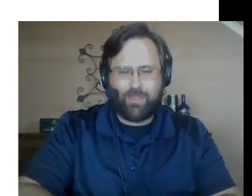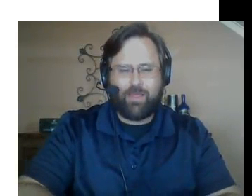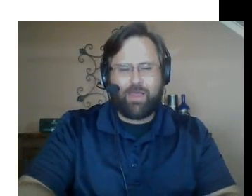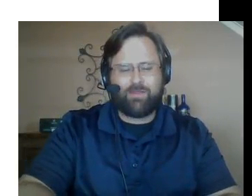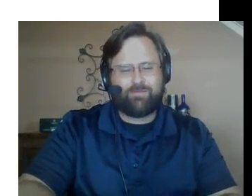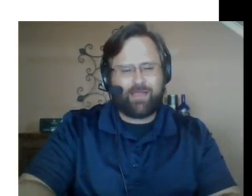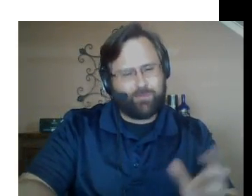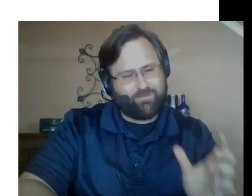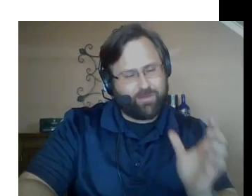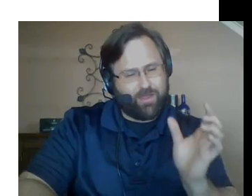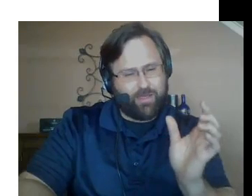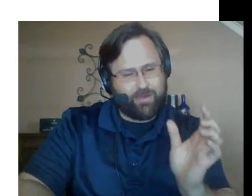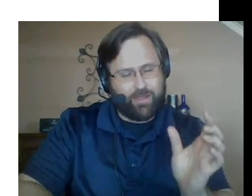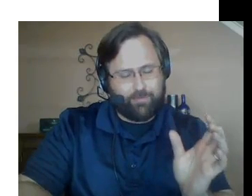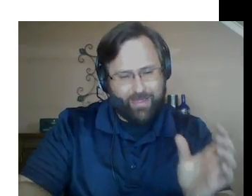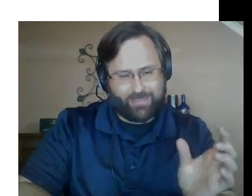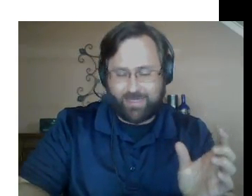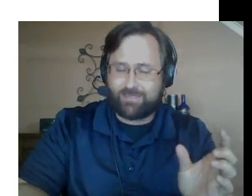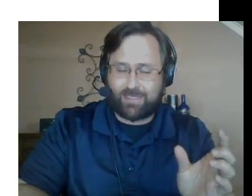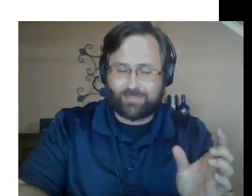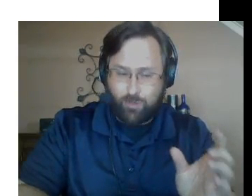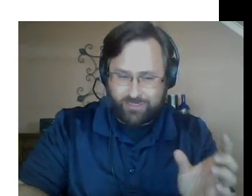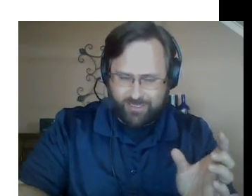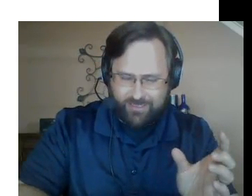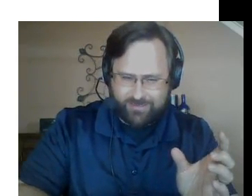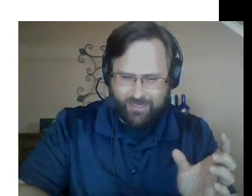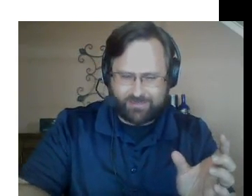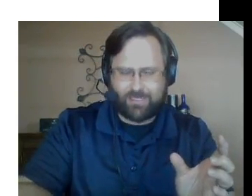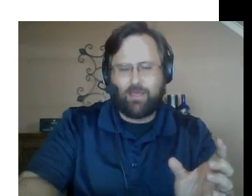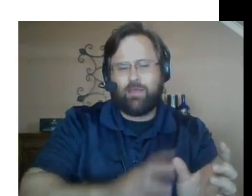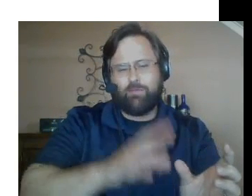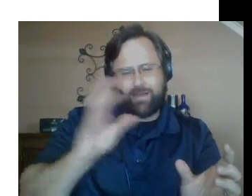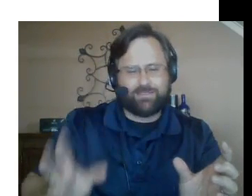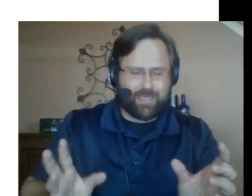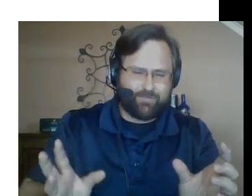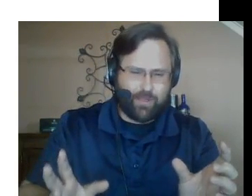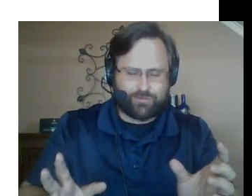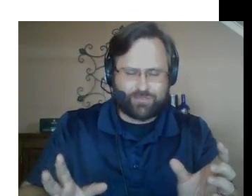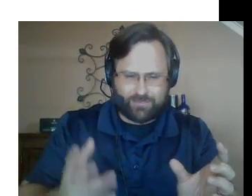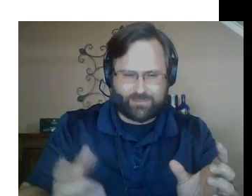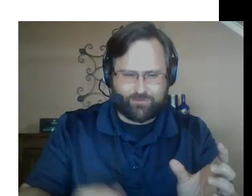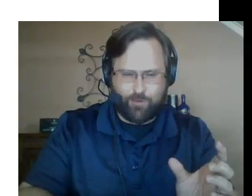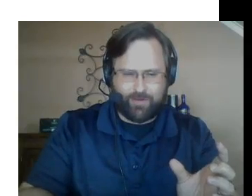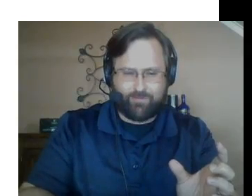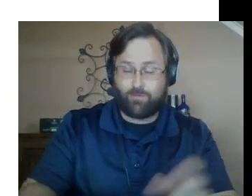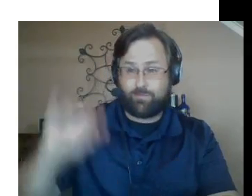and then finally we have a an embedded sentence that's a question sentence embedded inside of another sentence that's affirmative